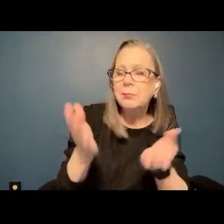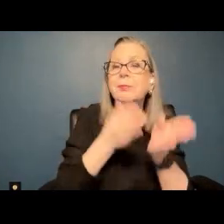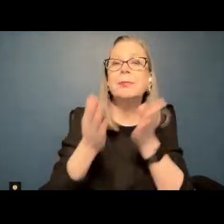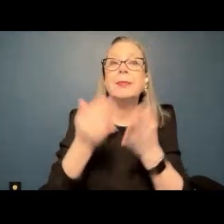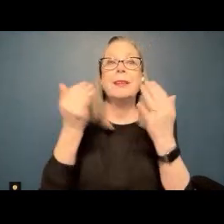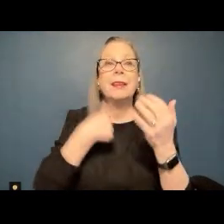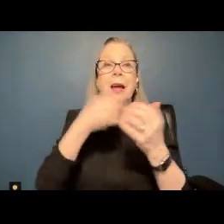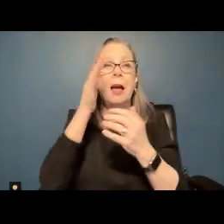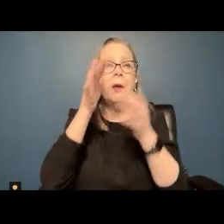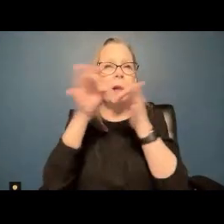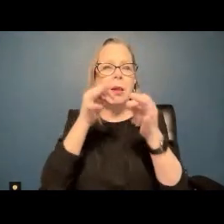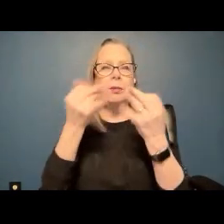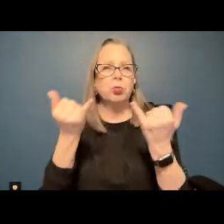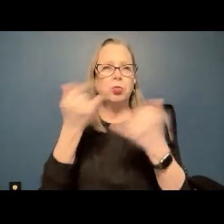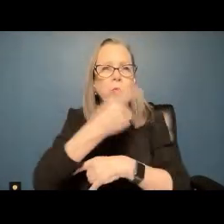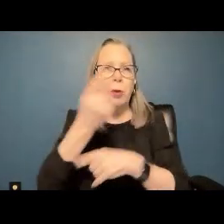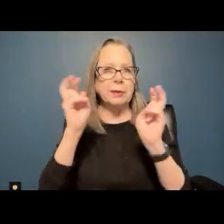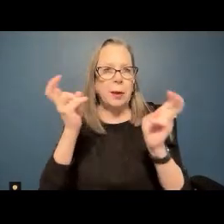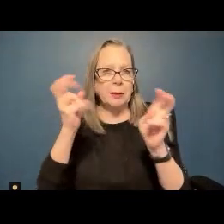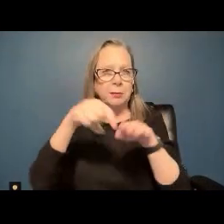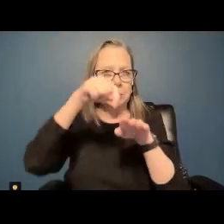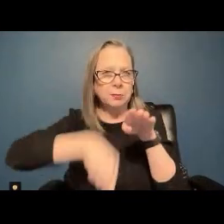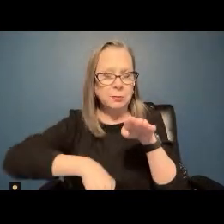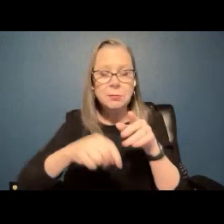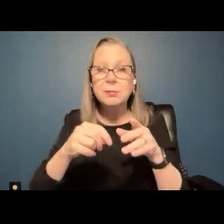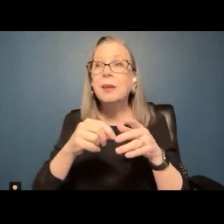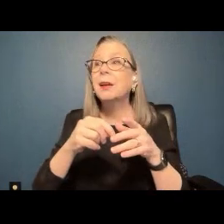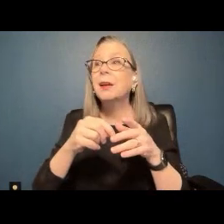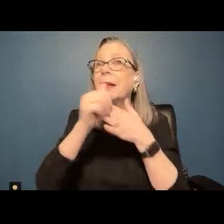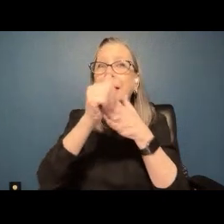We're very lucky to be joined today by a group of leaders and experts from New